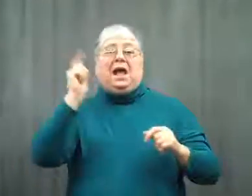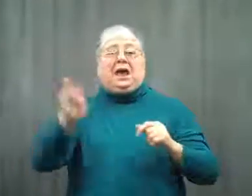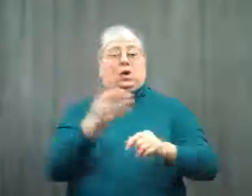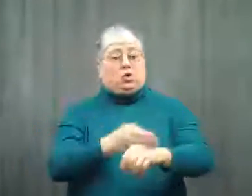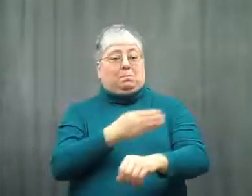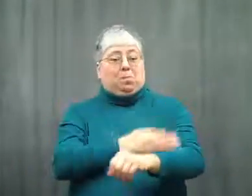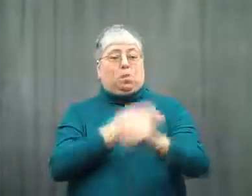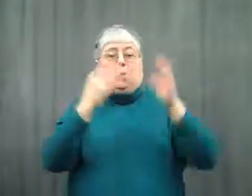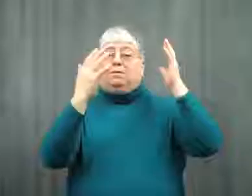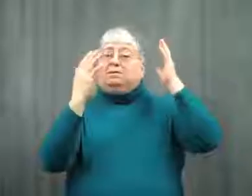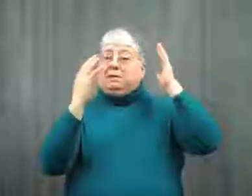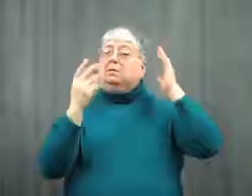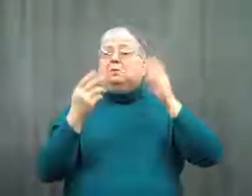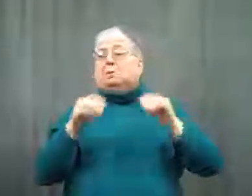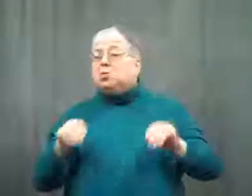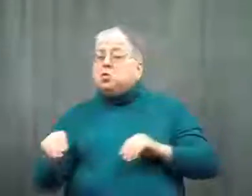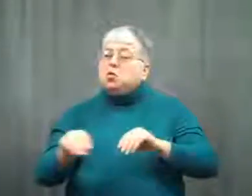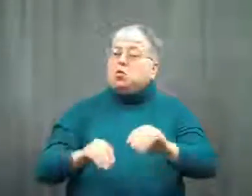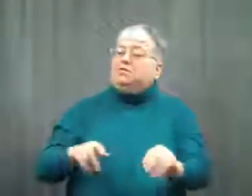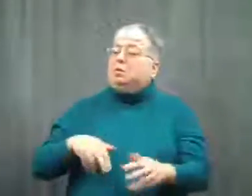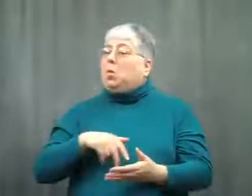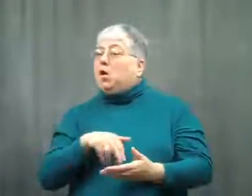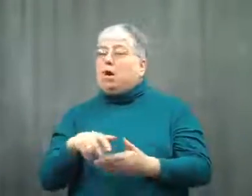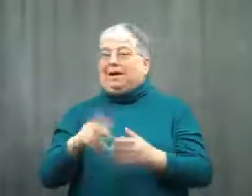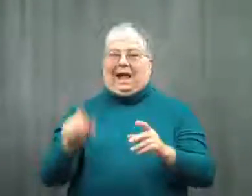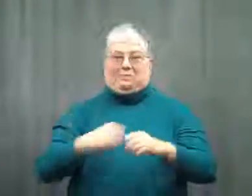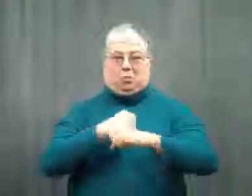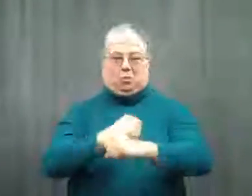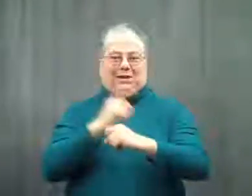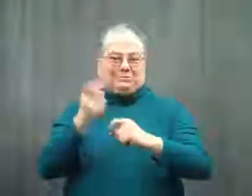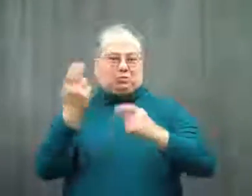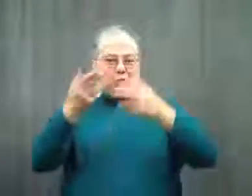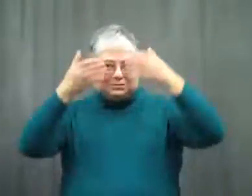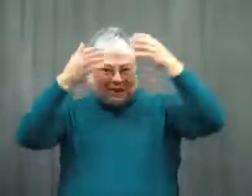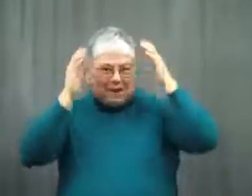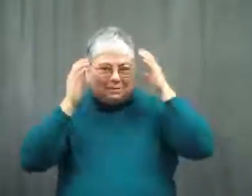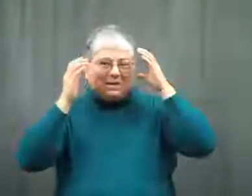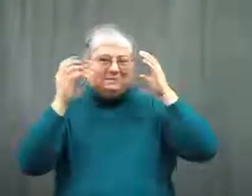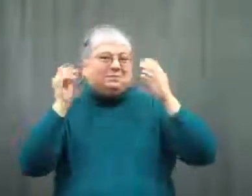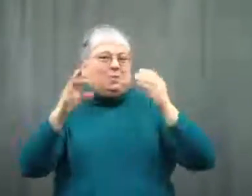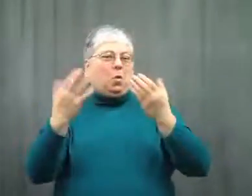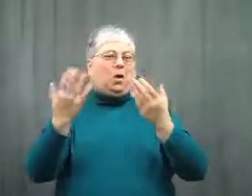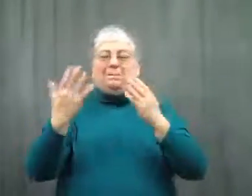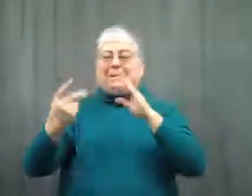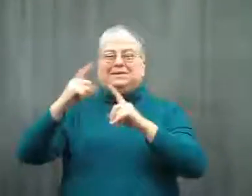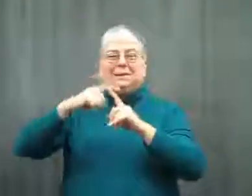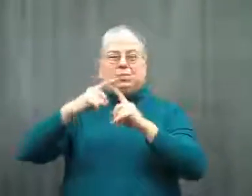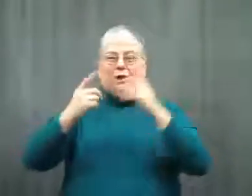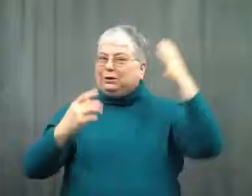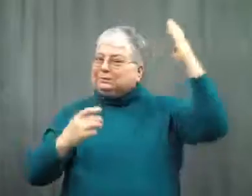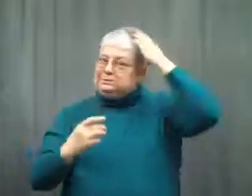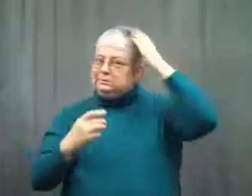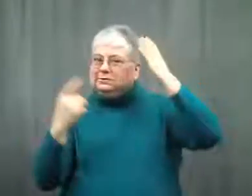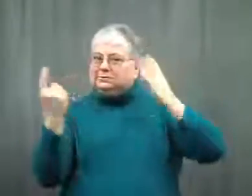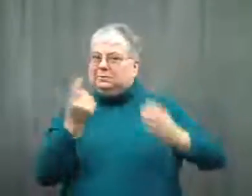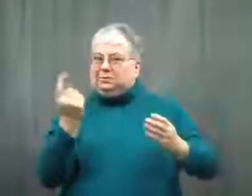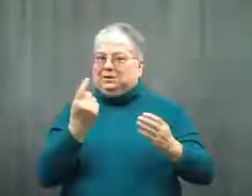When the patient starts to move around, a helmet or temporary insert protects the brain.